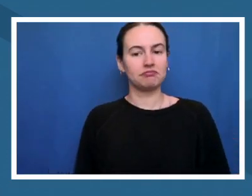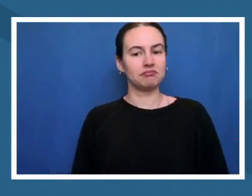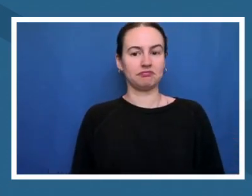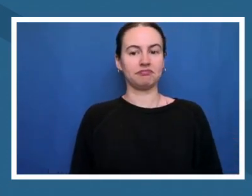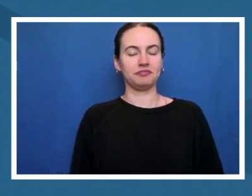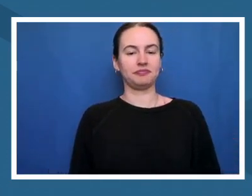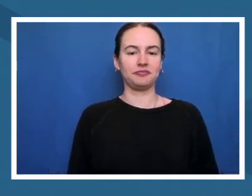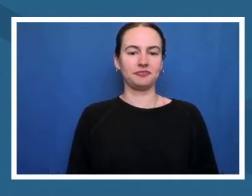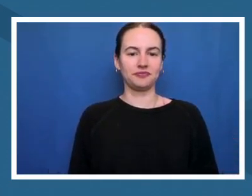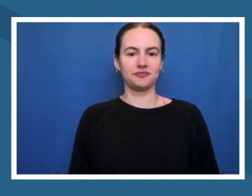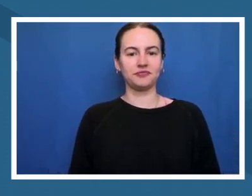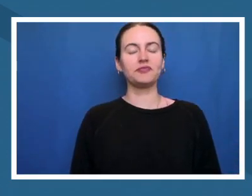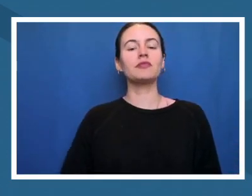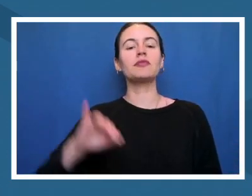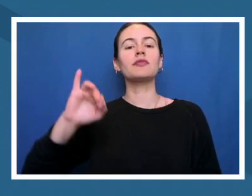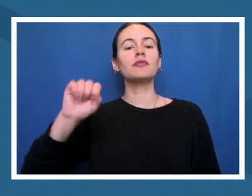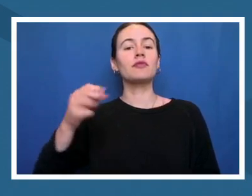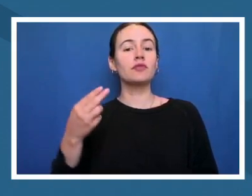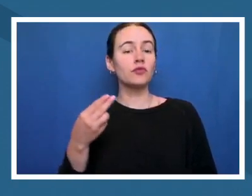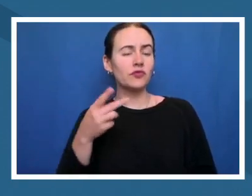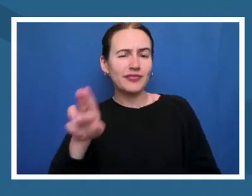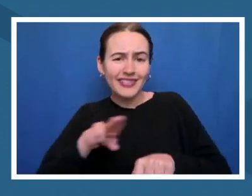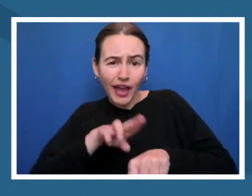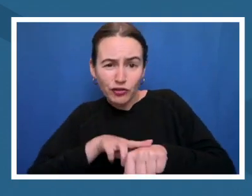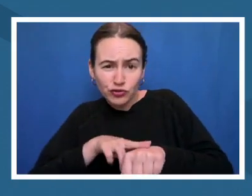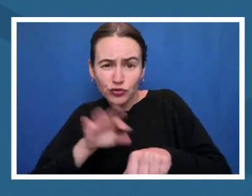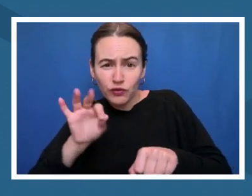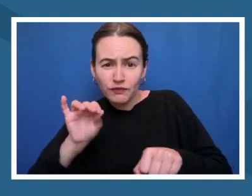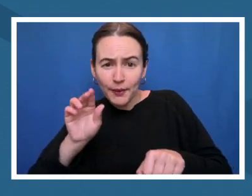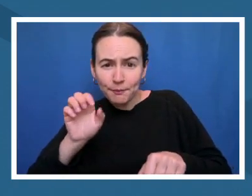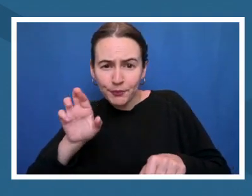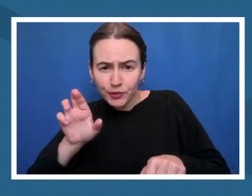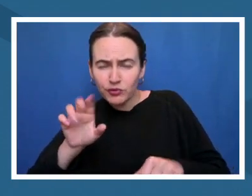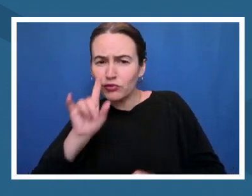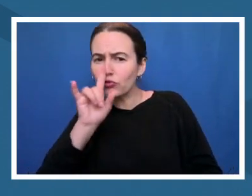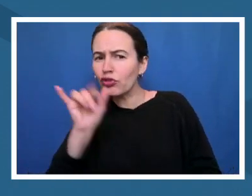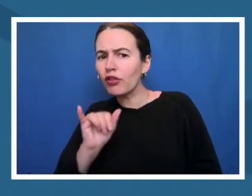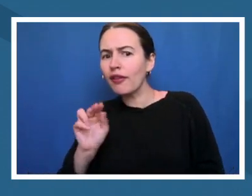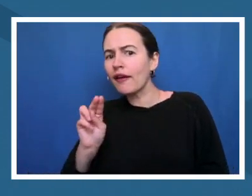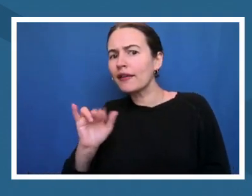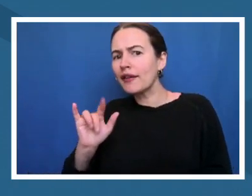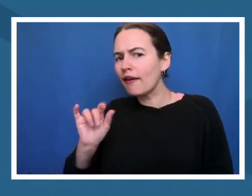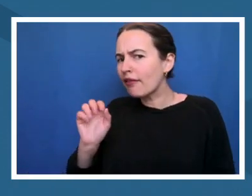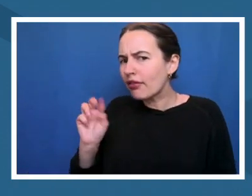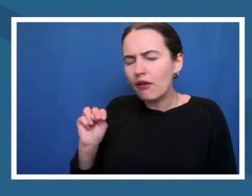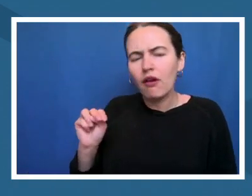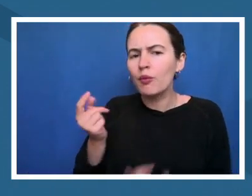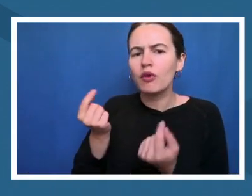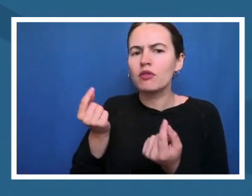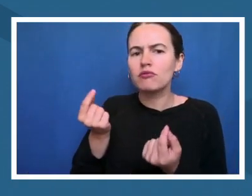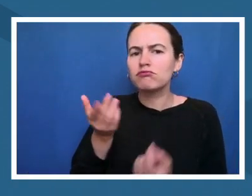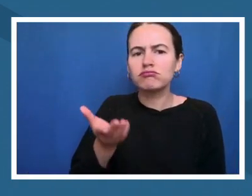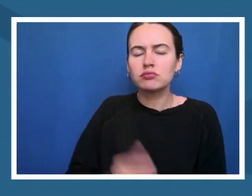is it made out of natural fiber or does it look like nylon or something like that